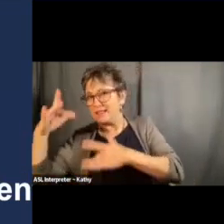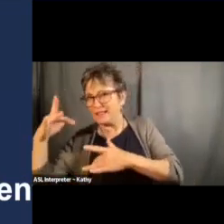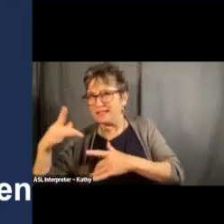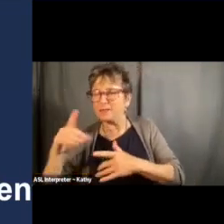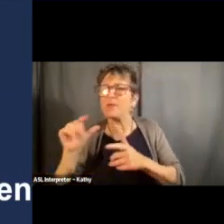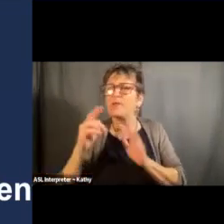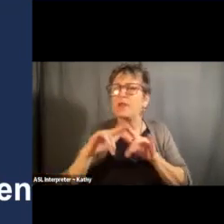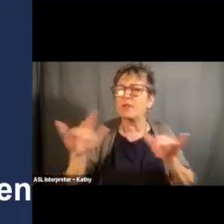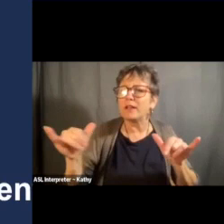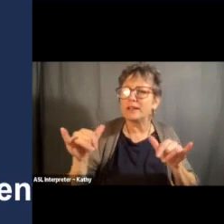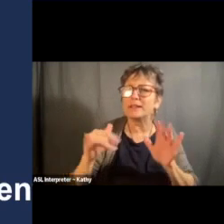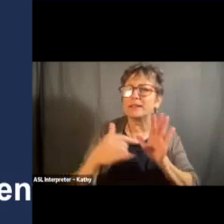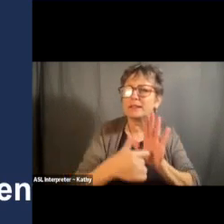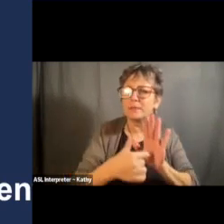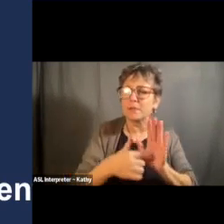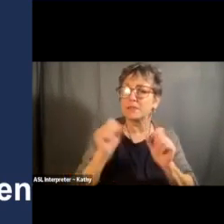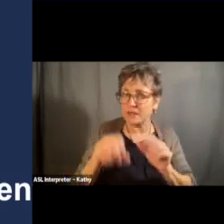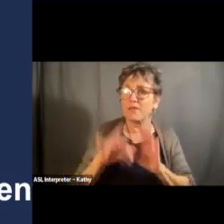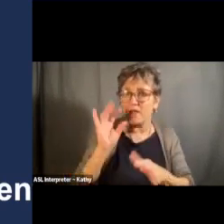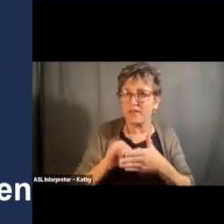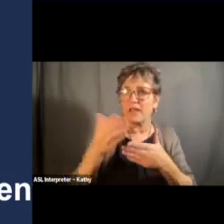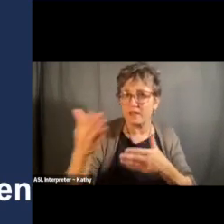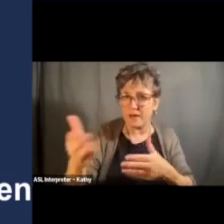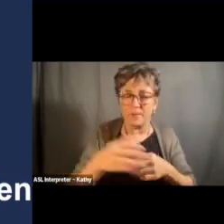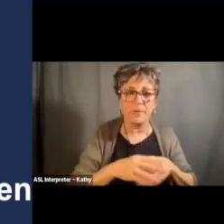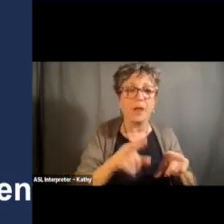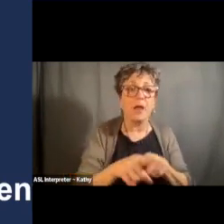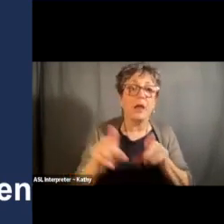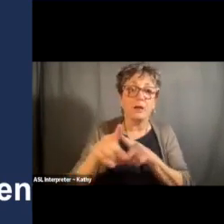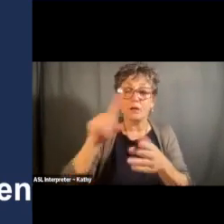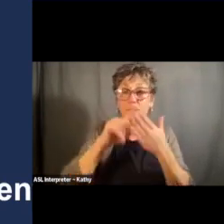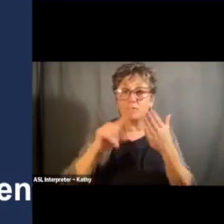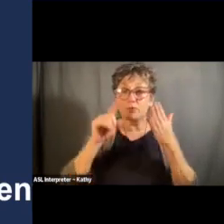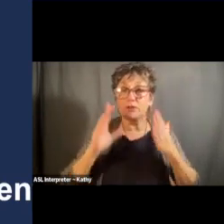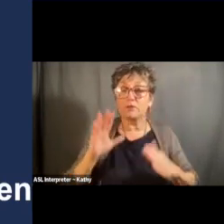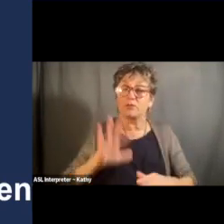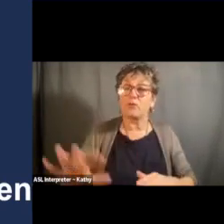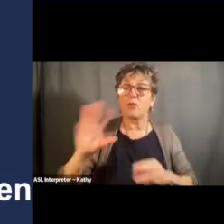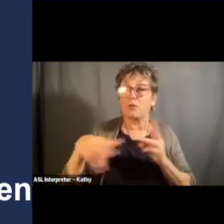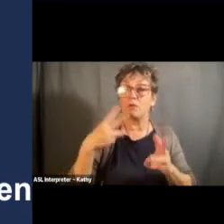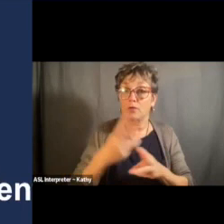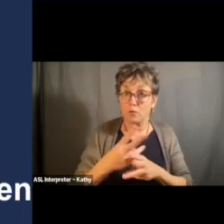will know about this data collection even if they don't know about Usher syndrome because it will